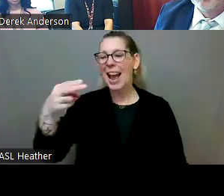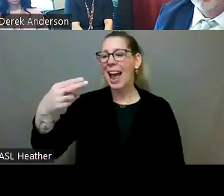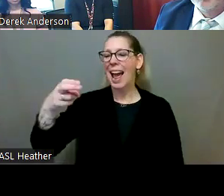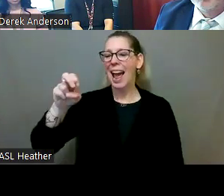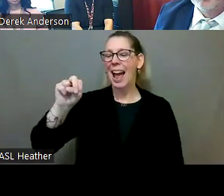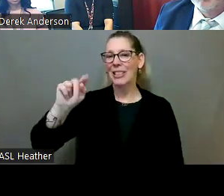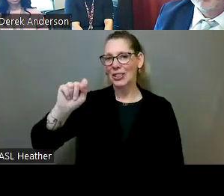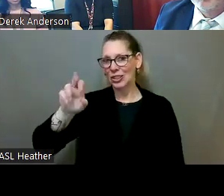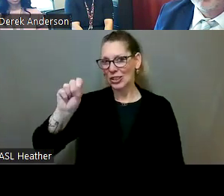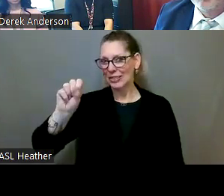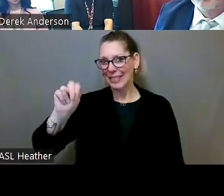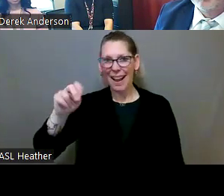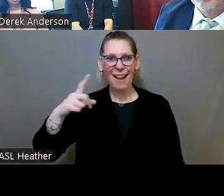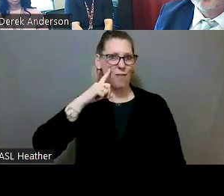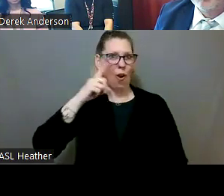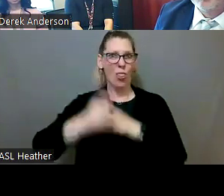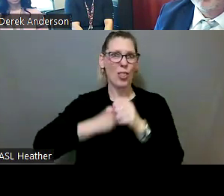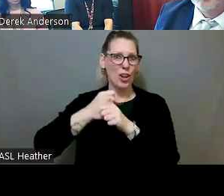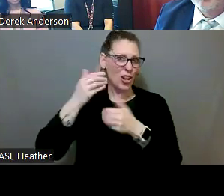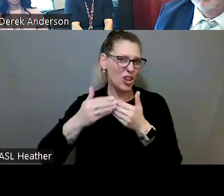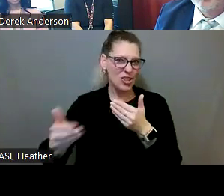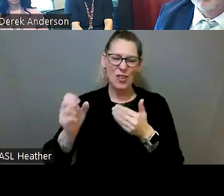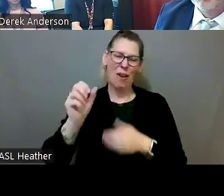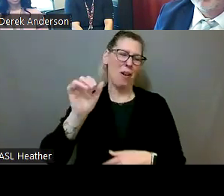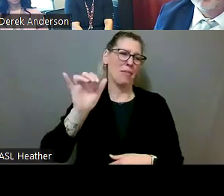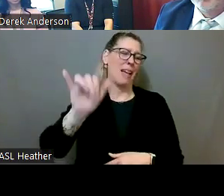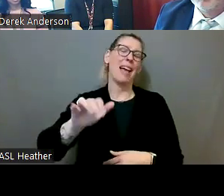over the course of the year and um yeah totally good place to be thanks for the